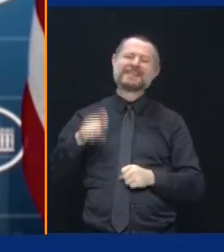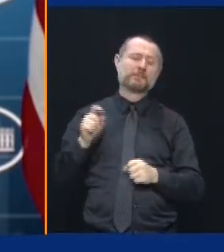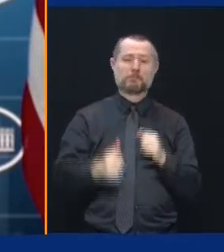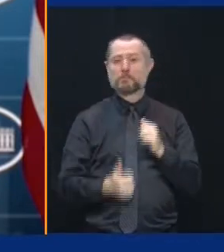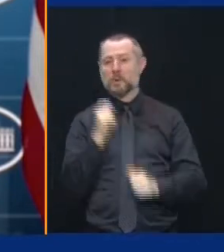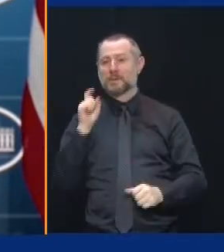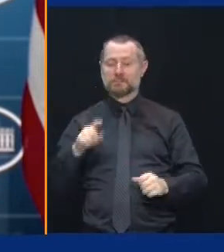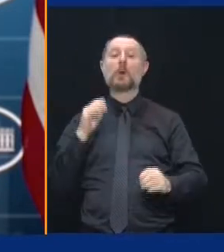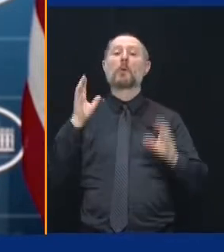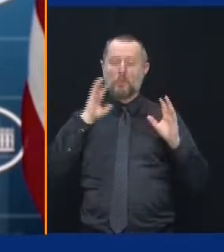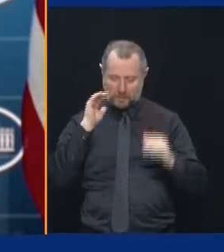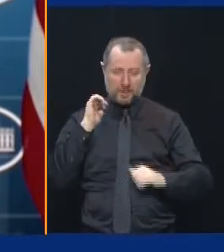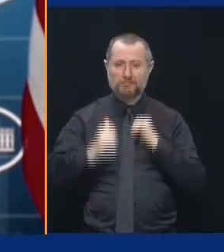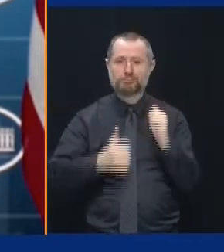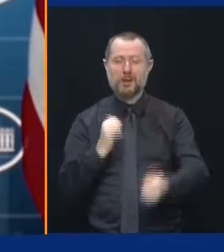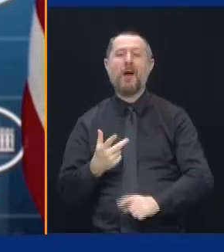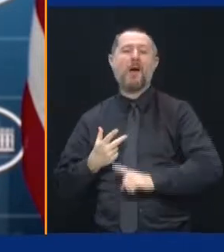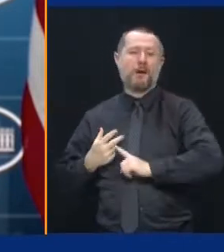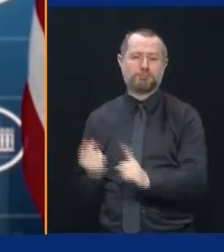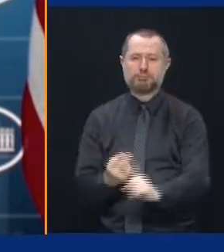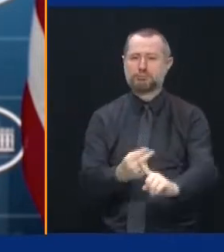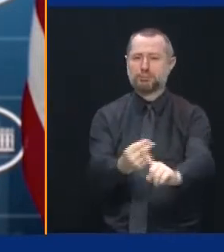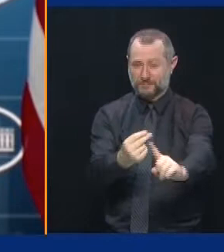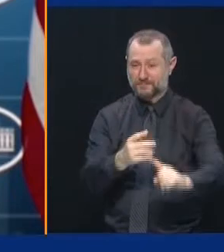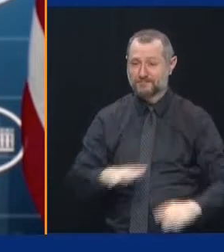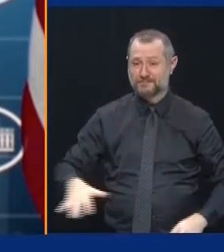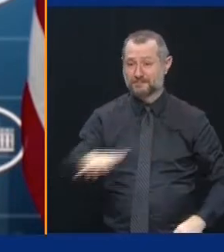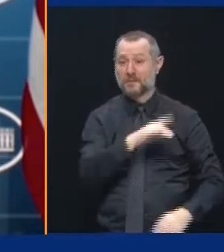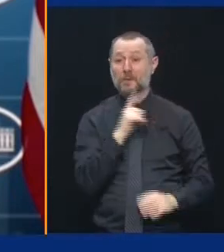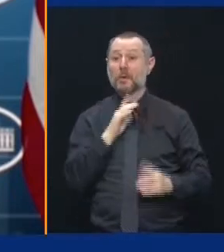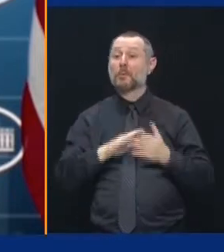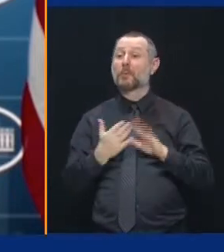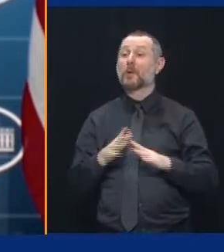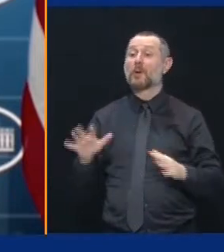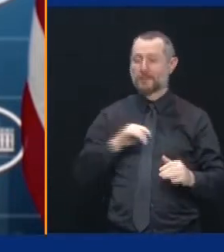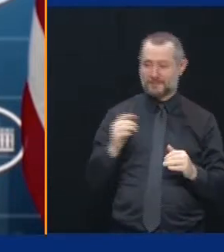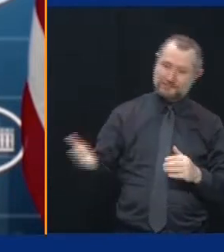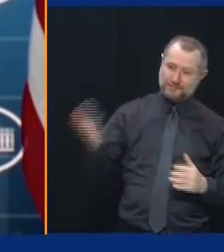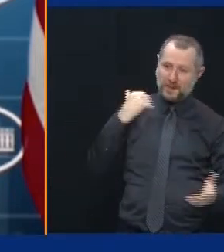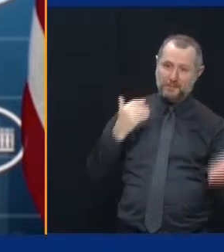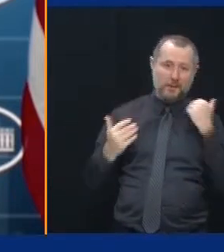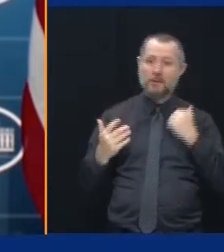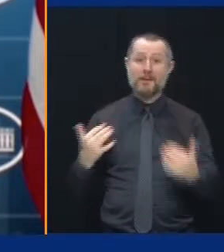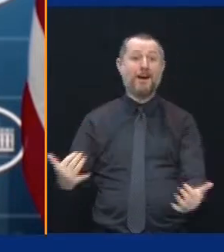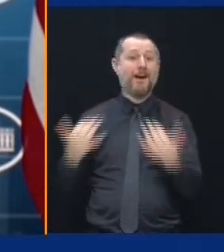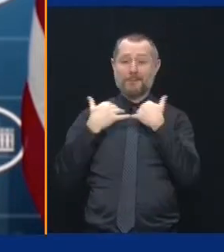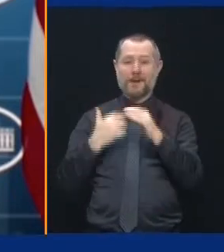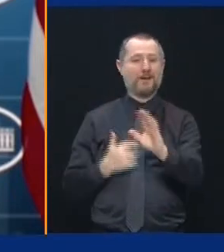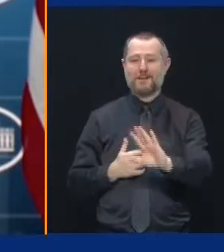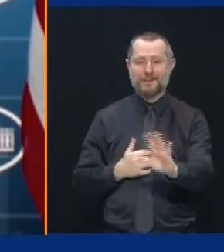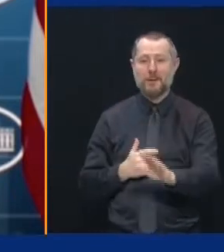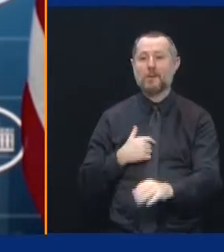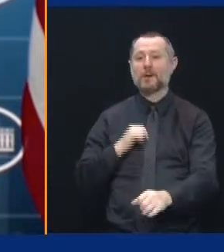IDENTIFY ADDITIONAL LOCATIONS THROUGHOUT THE STATE TO GET MORE SHOTS IN ARMS. WE'RE MEETING COMMUNITIES WHERE